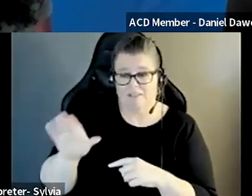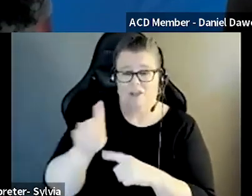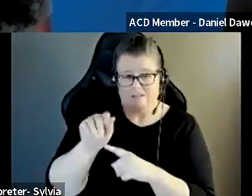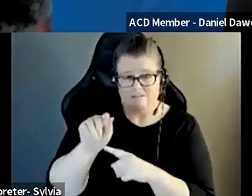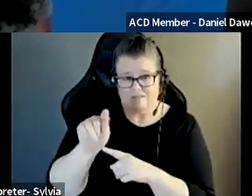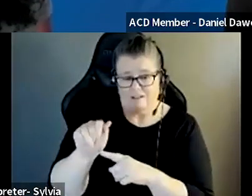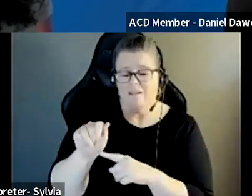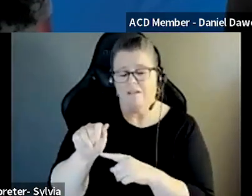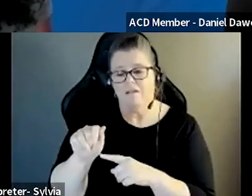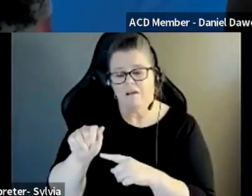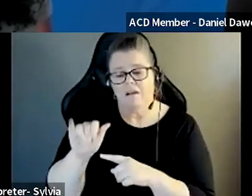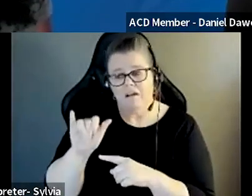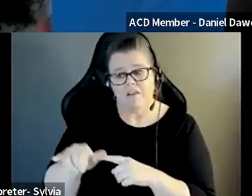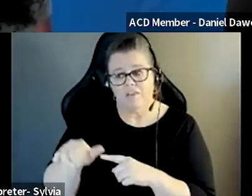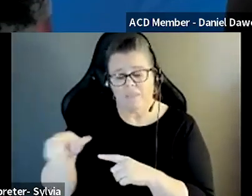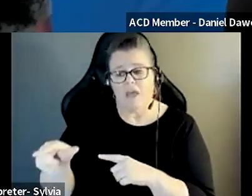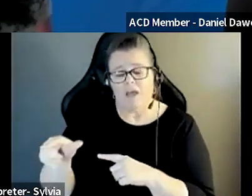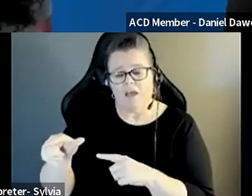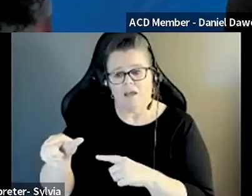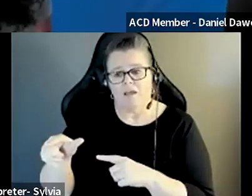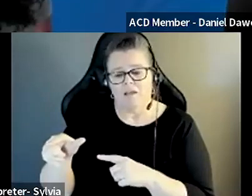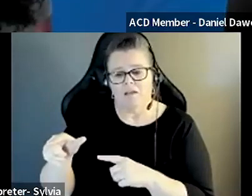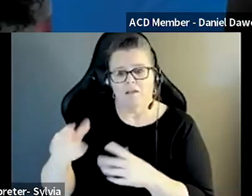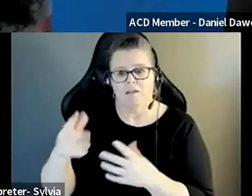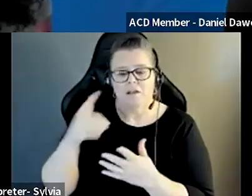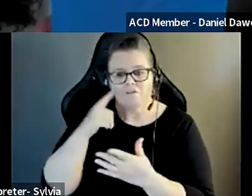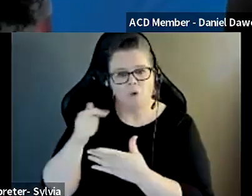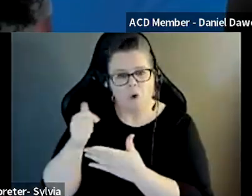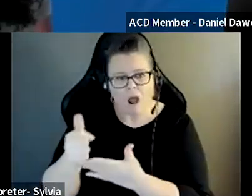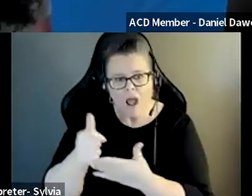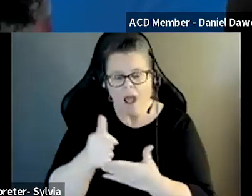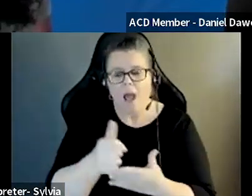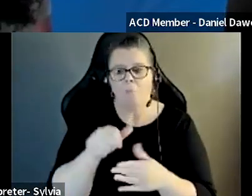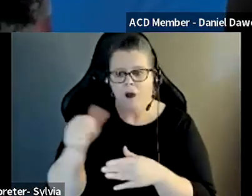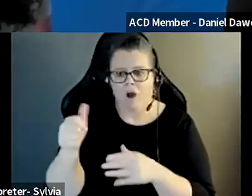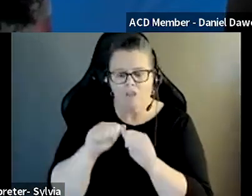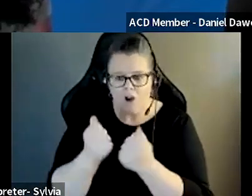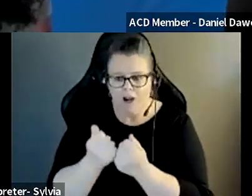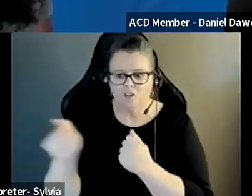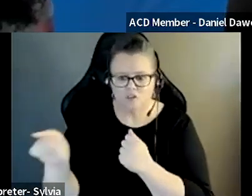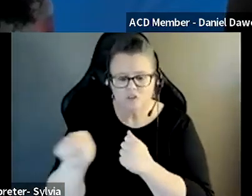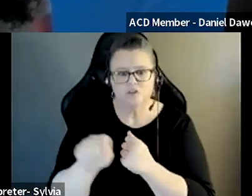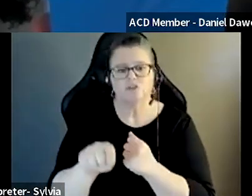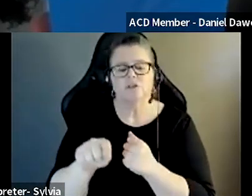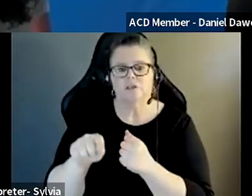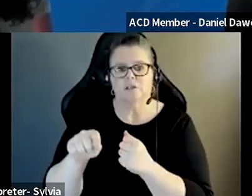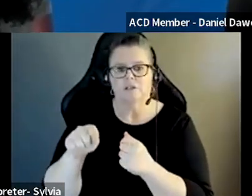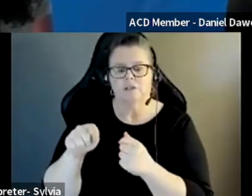of helping other agencies kind of put -- package their data and make it more available for state and local public health or to CDC?